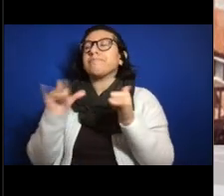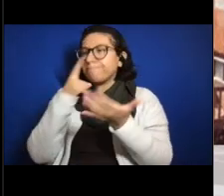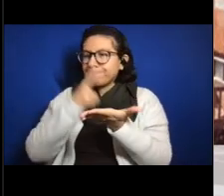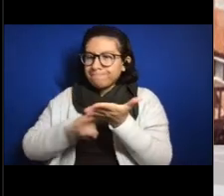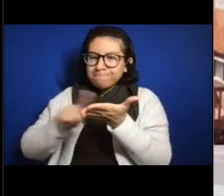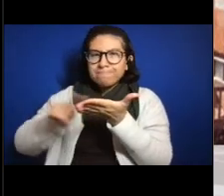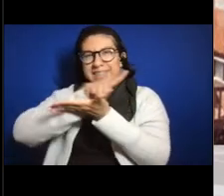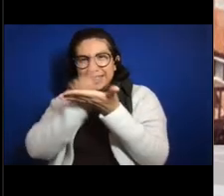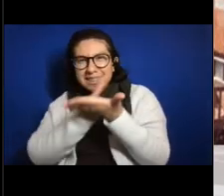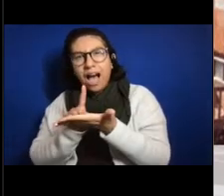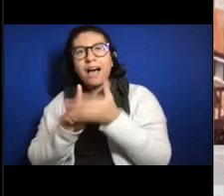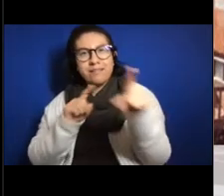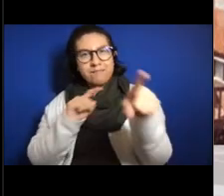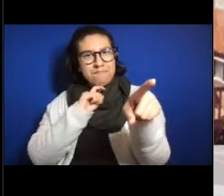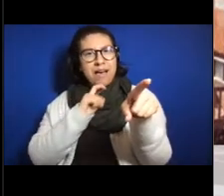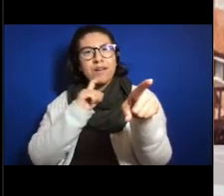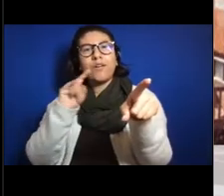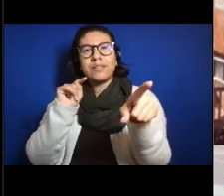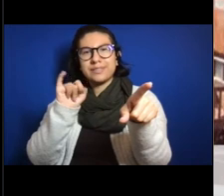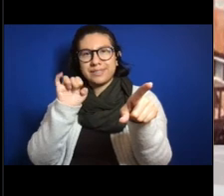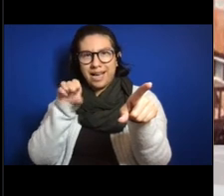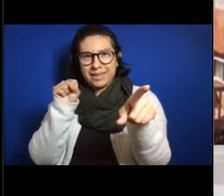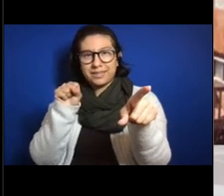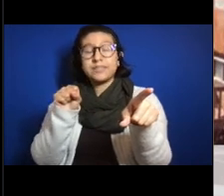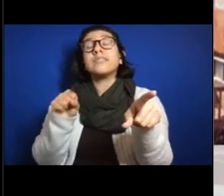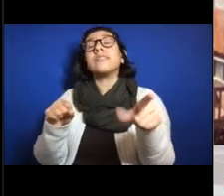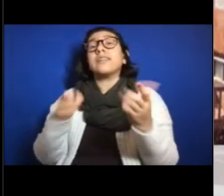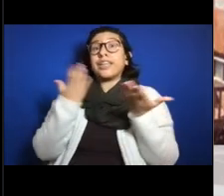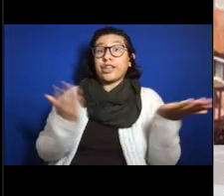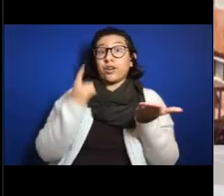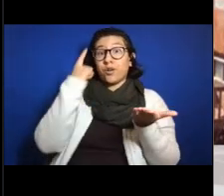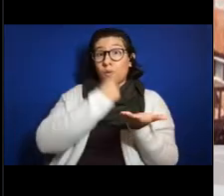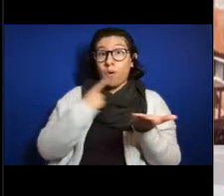And now it's mandatory if you build a home, a new home in a hurricane area